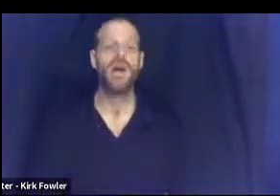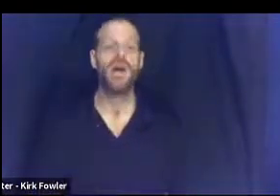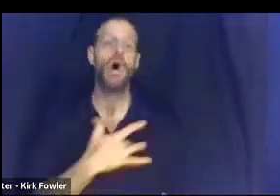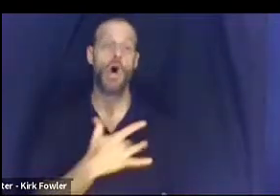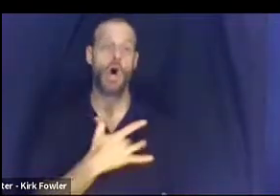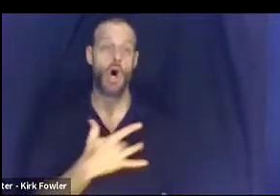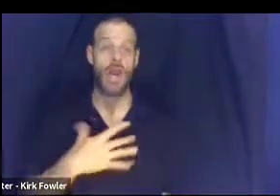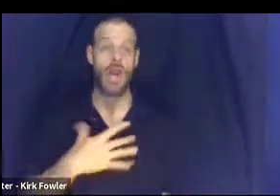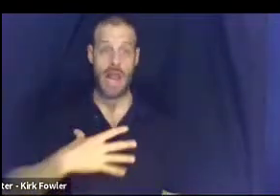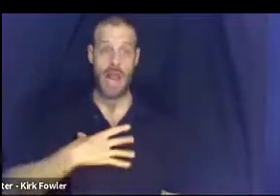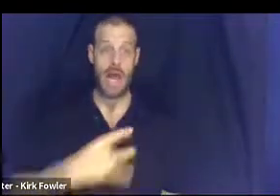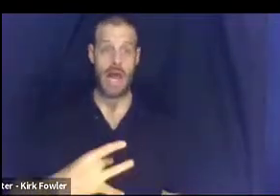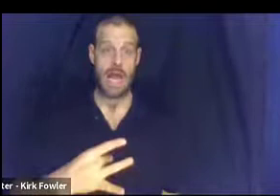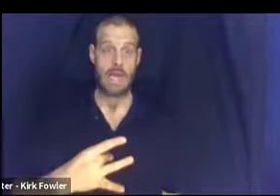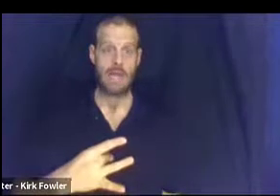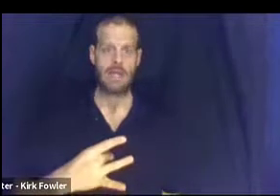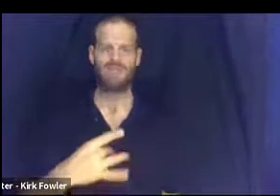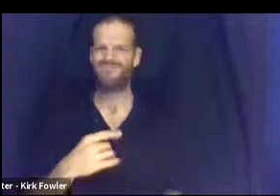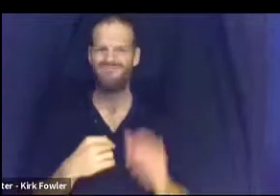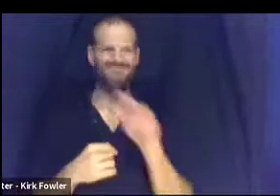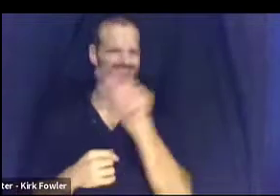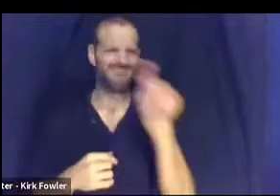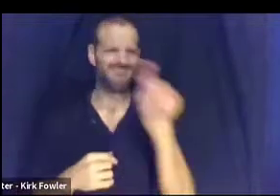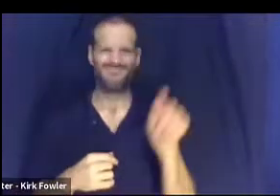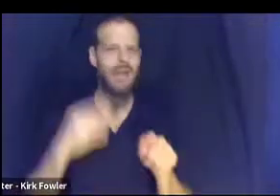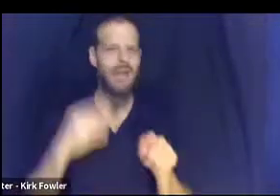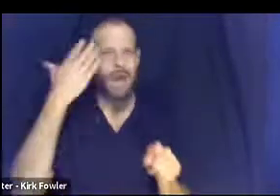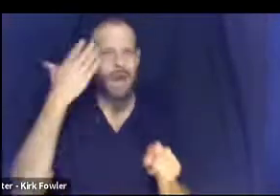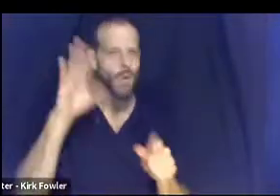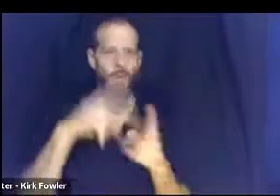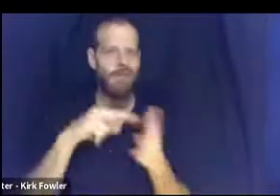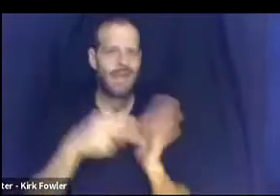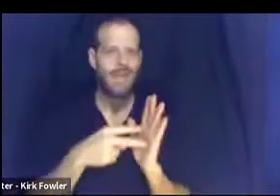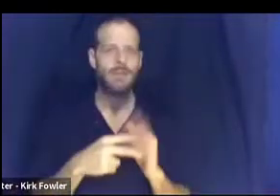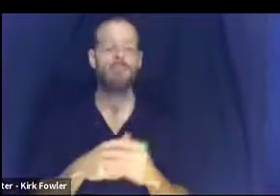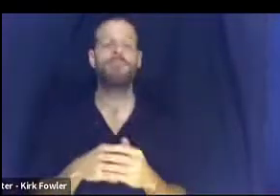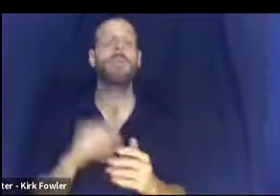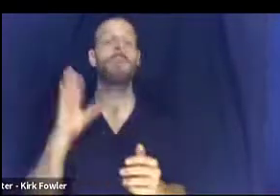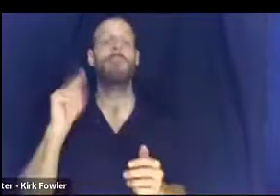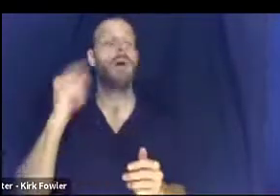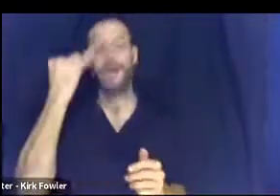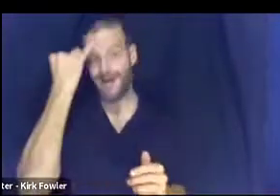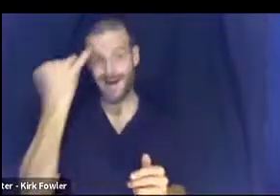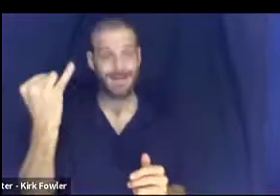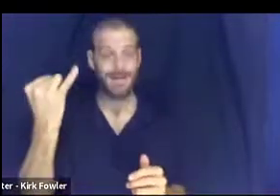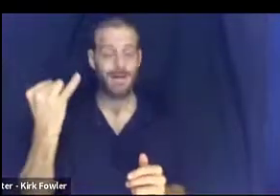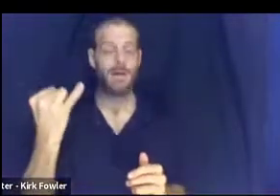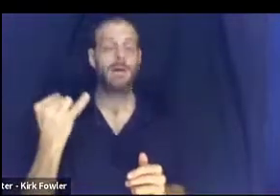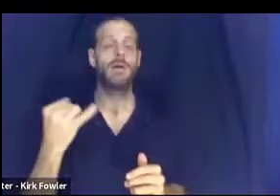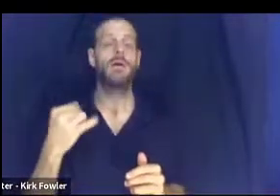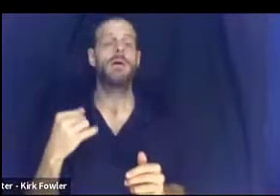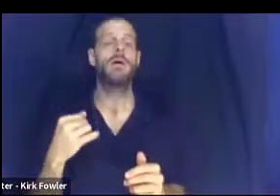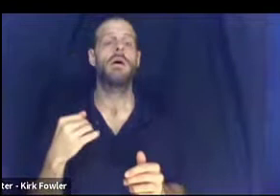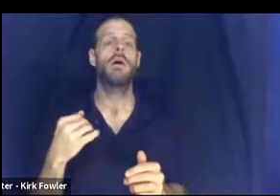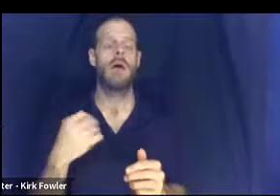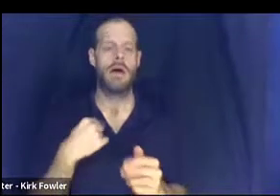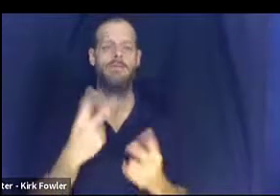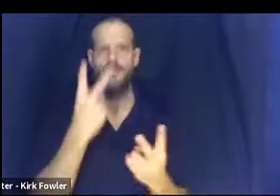I don't know what the other ones even mean. But the idea is that you have very visually distinct symbols